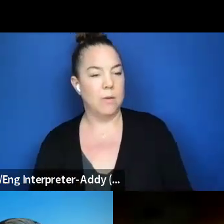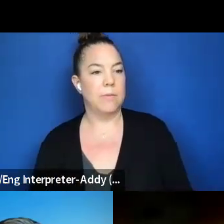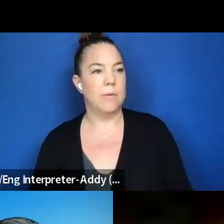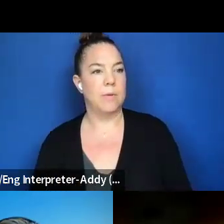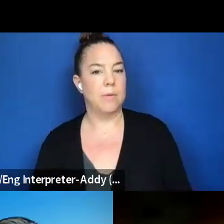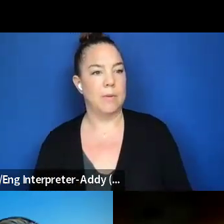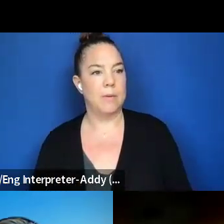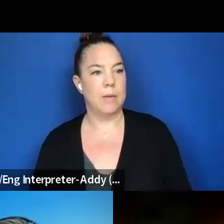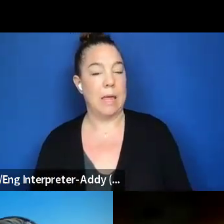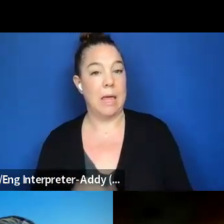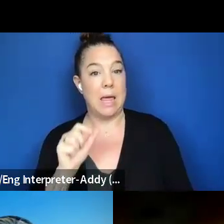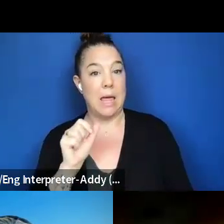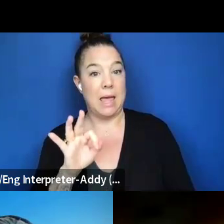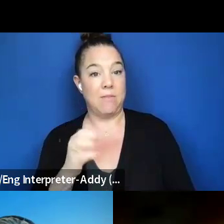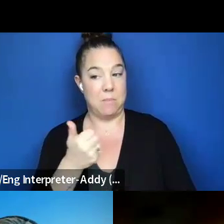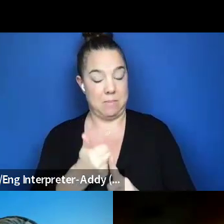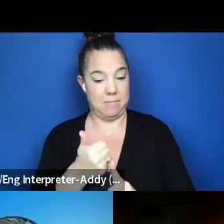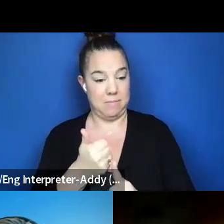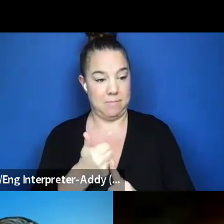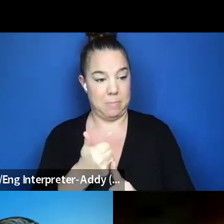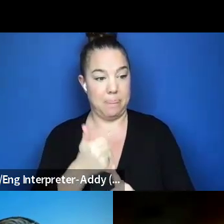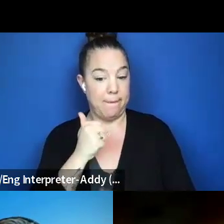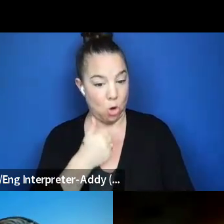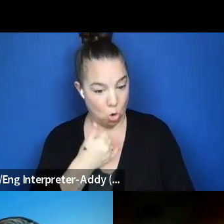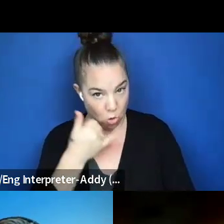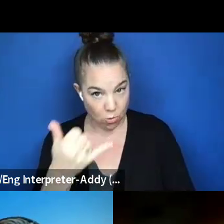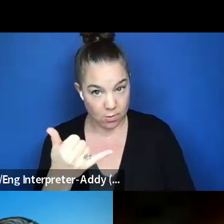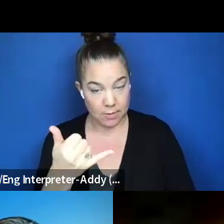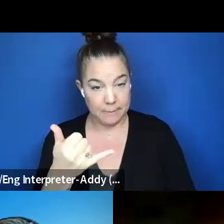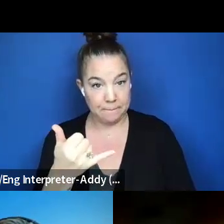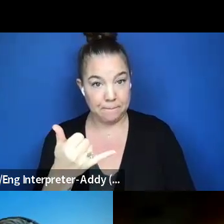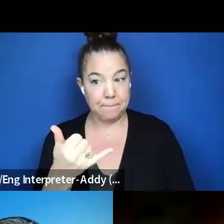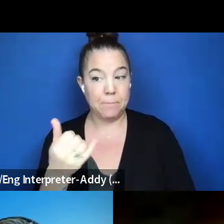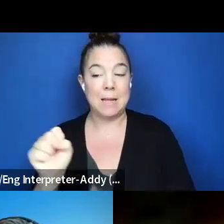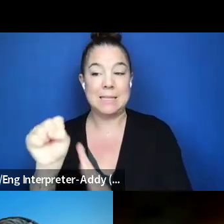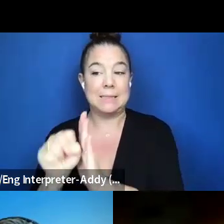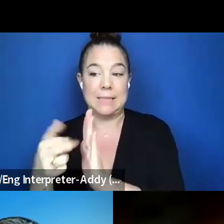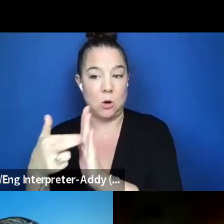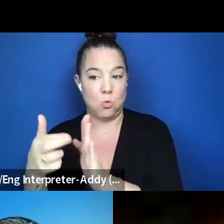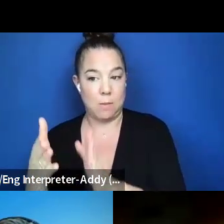Don Posh: if I'm calling in, and I was told this by a State rep a State Senator.